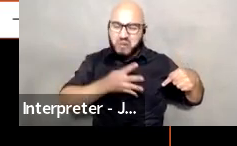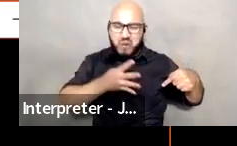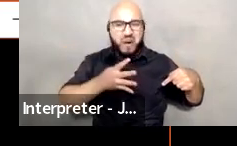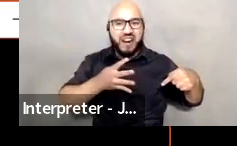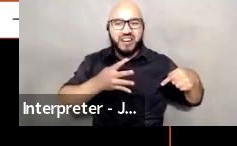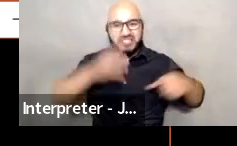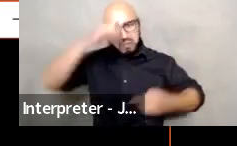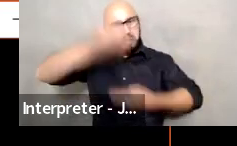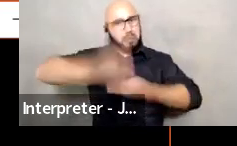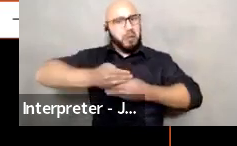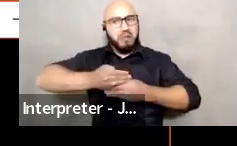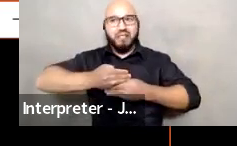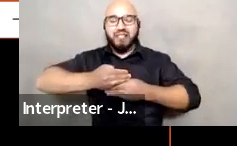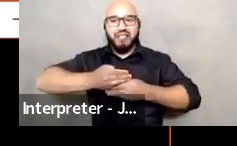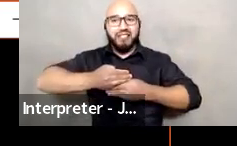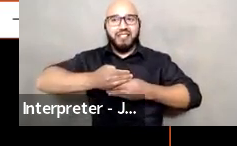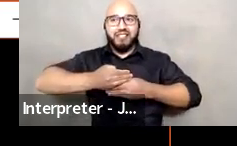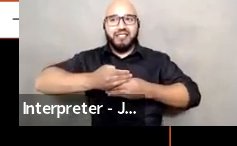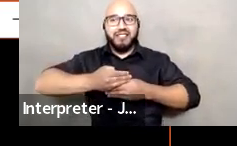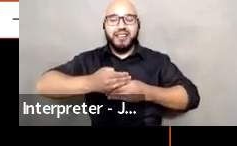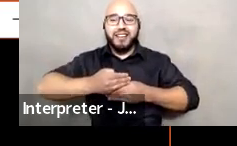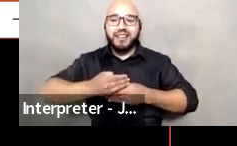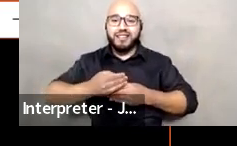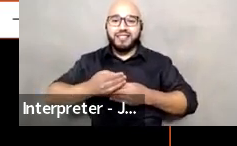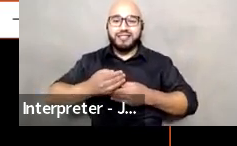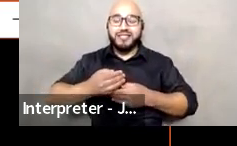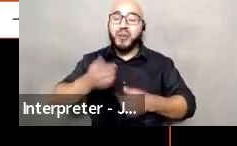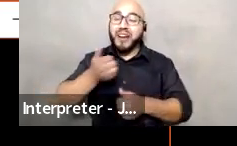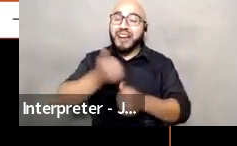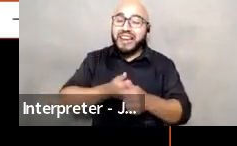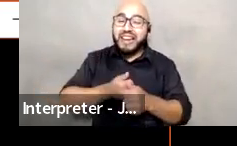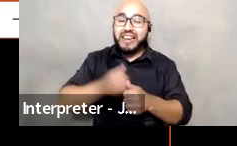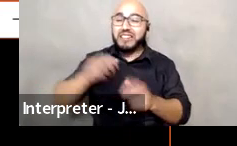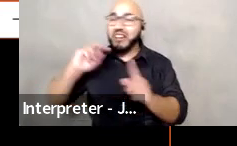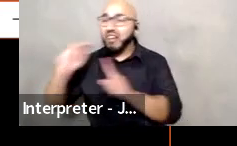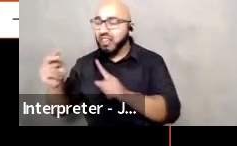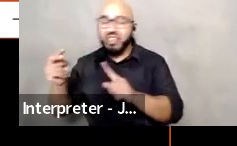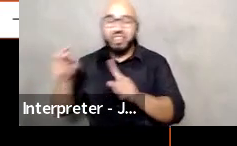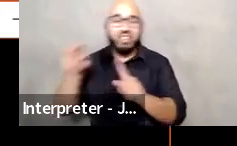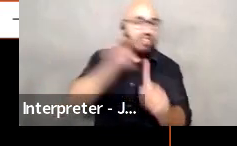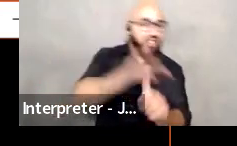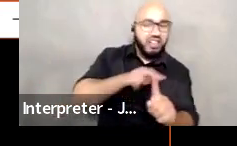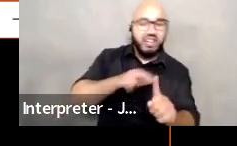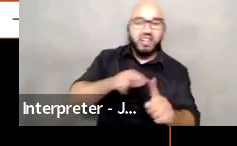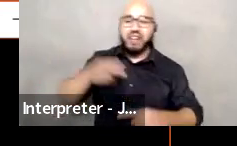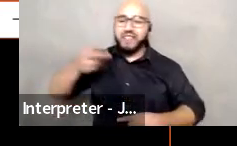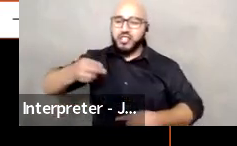Each side has a different idea. Of what history education is, or at least should be about.